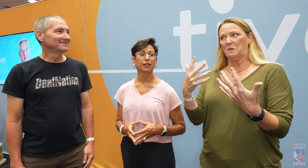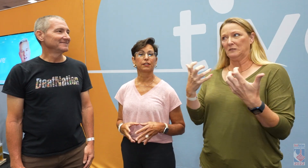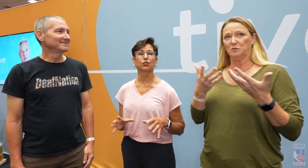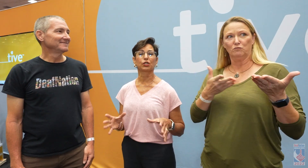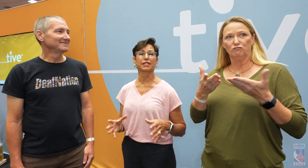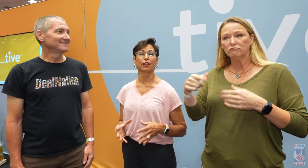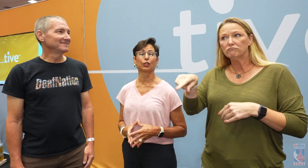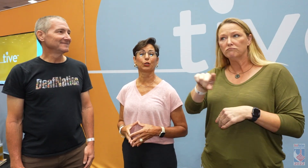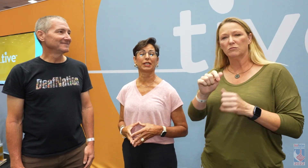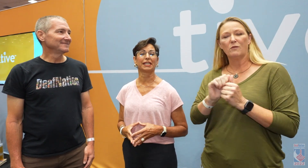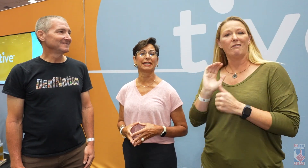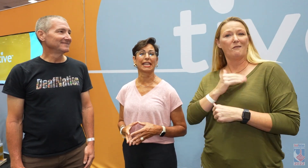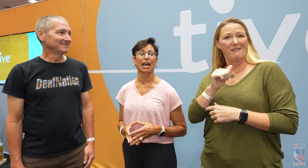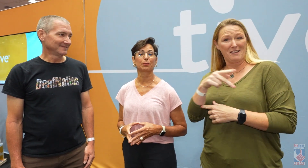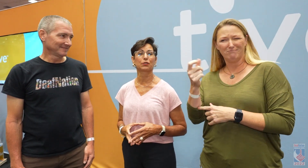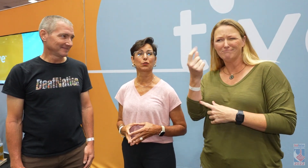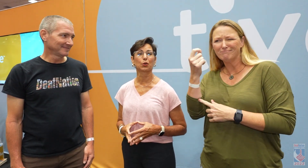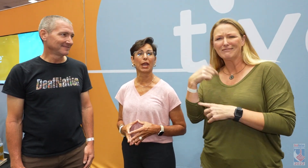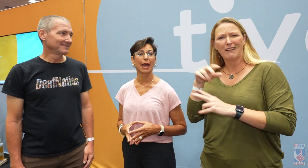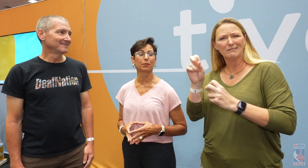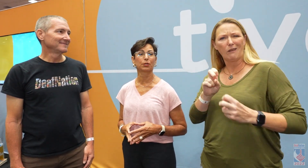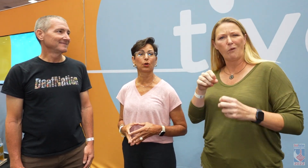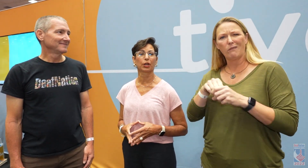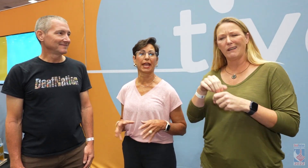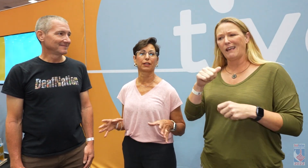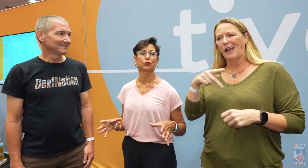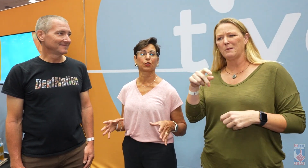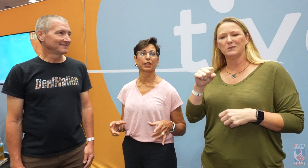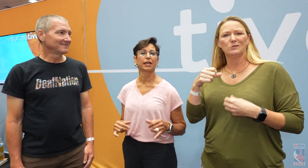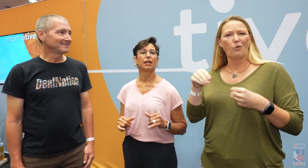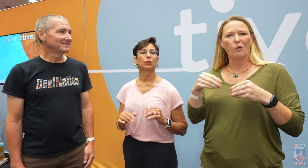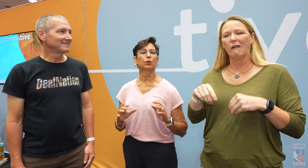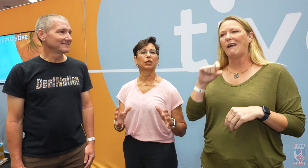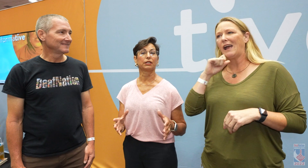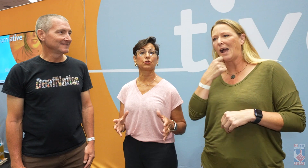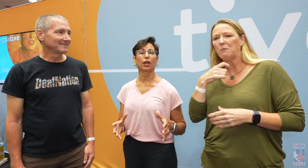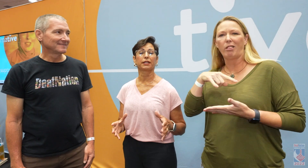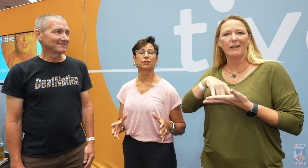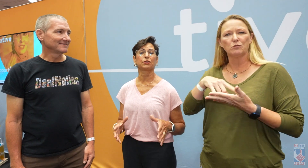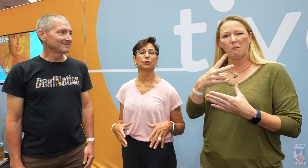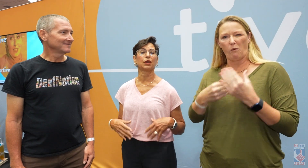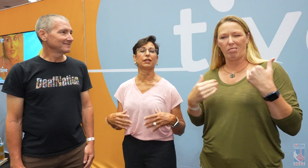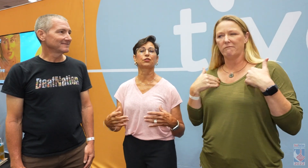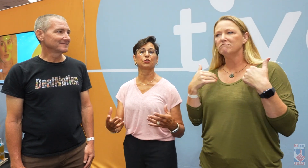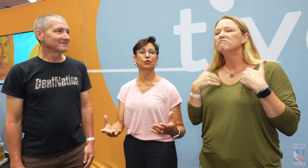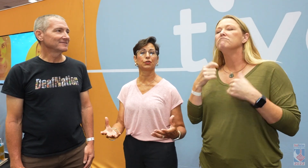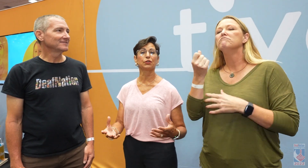We want to serve the community with our app which can be downloaded in the App Store through Apple or Android.